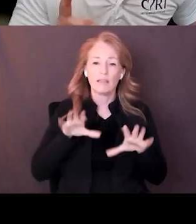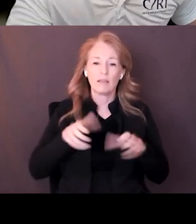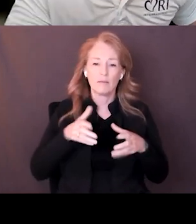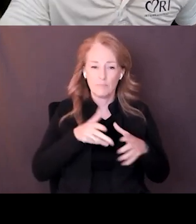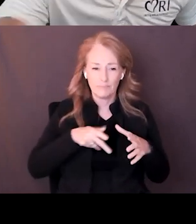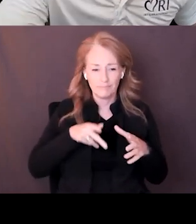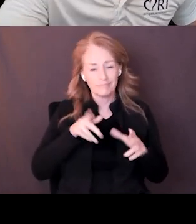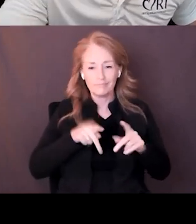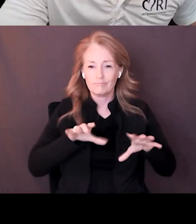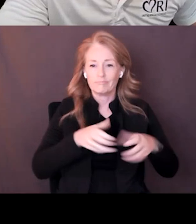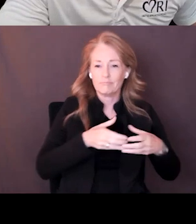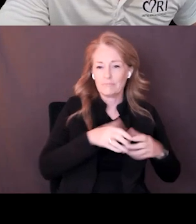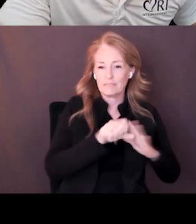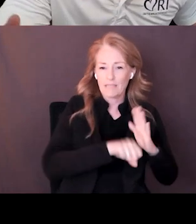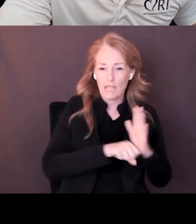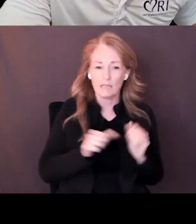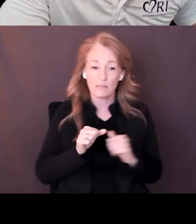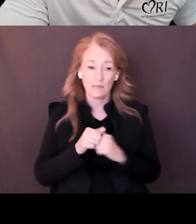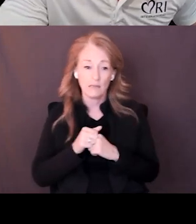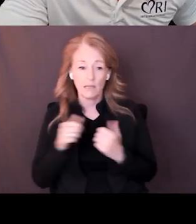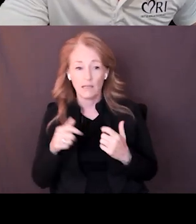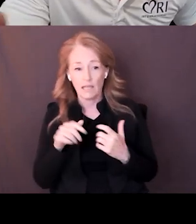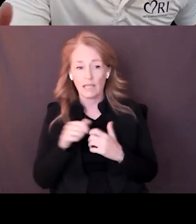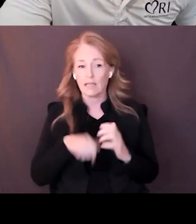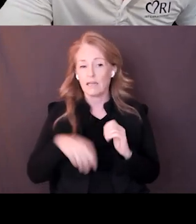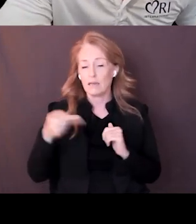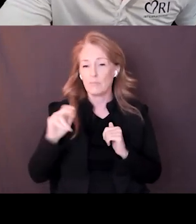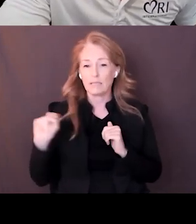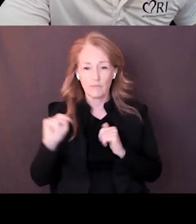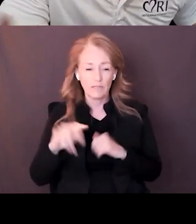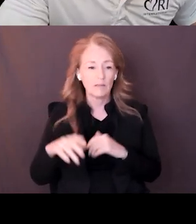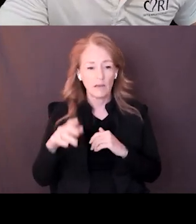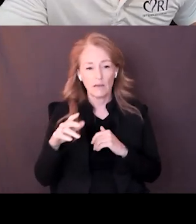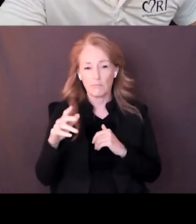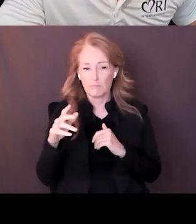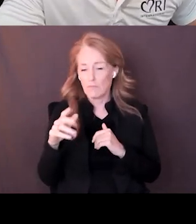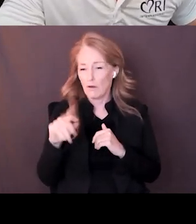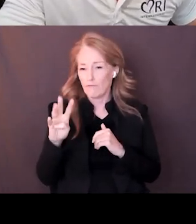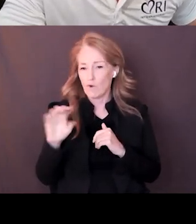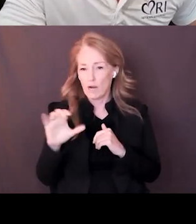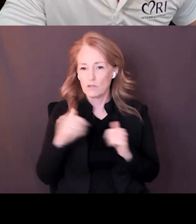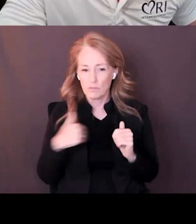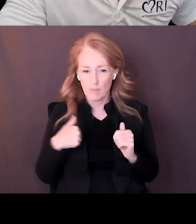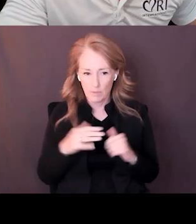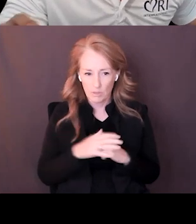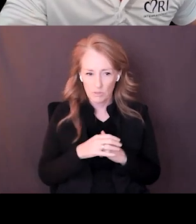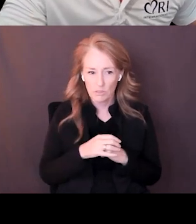IN SOME COMMUNITIES IT IS MORE CHALLENGING. IN THIS COUNTY, IT IS ONE FOR EVERY 520.